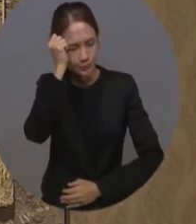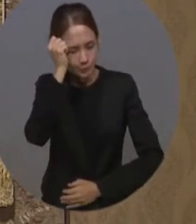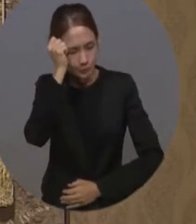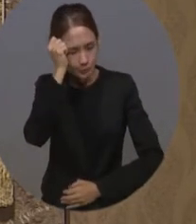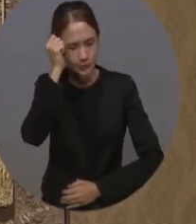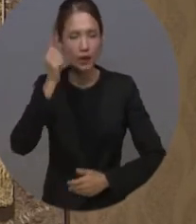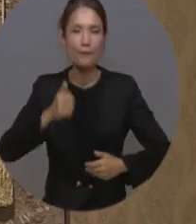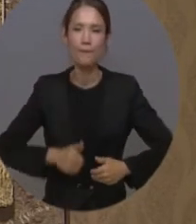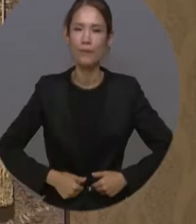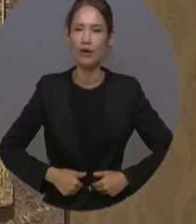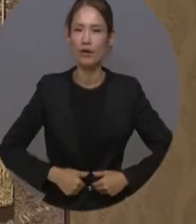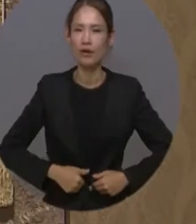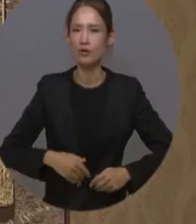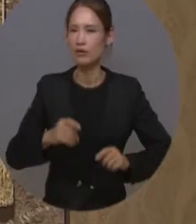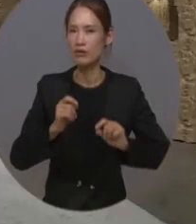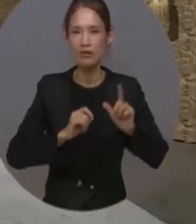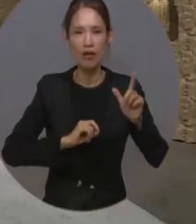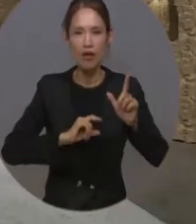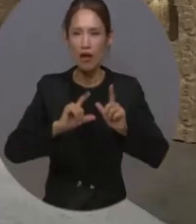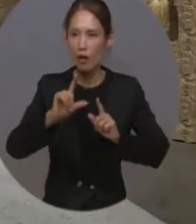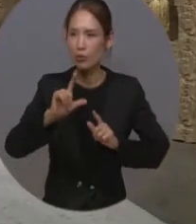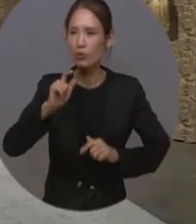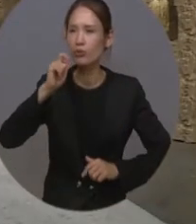Yes, but there are many people who can't sleep well I see,